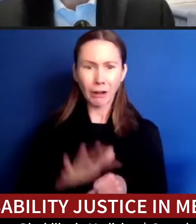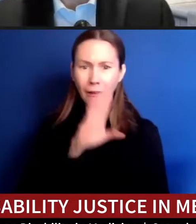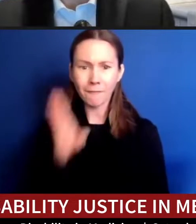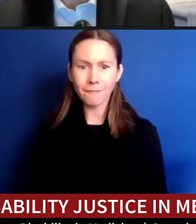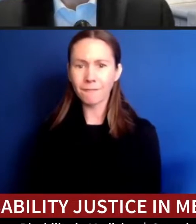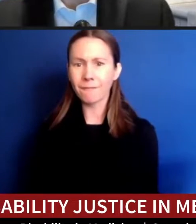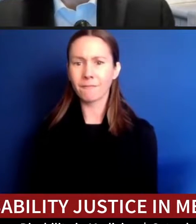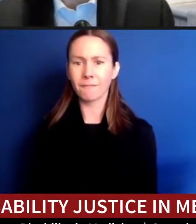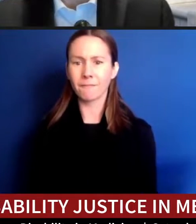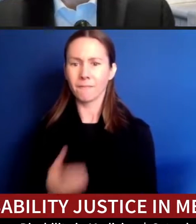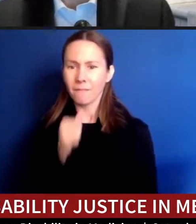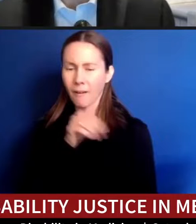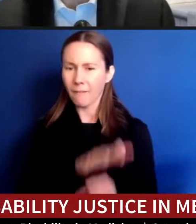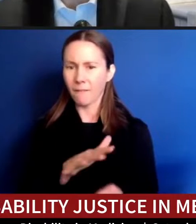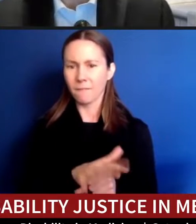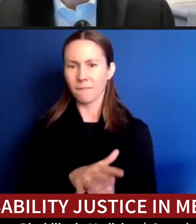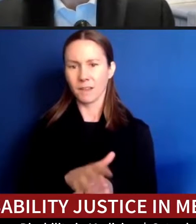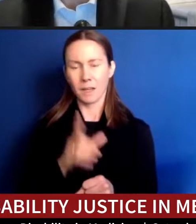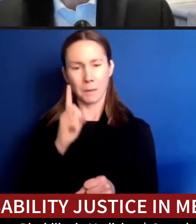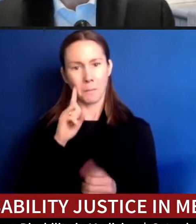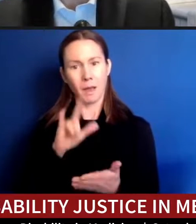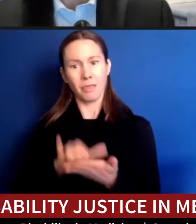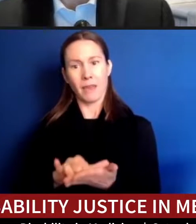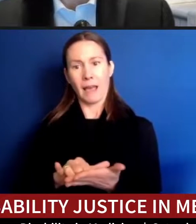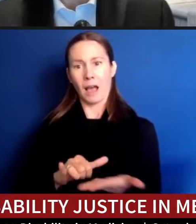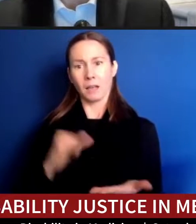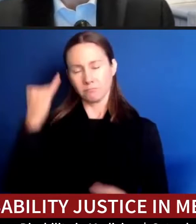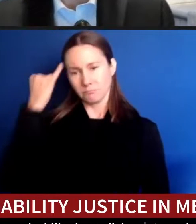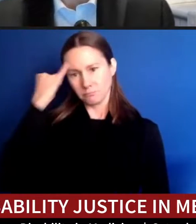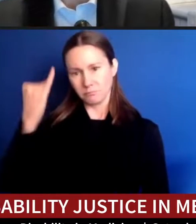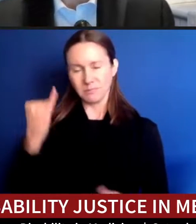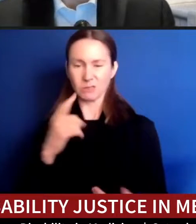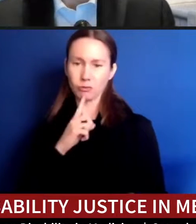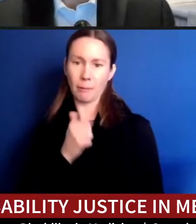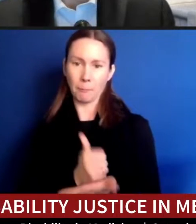And I think that’s been really helpful. Like, I know that not every disabled